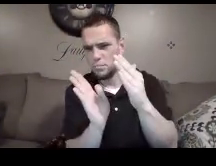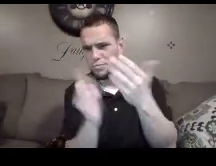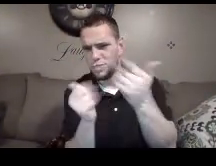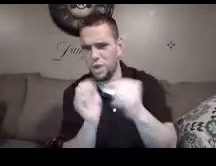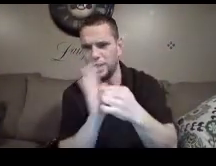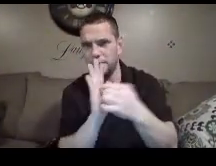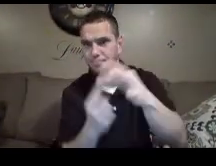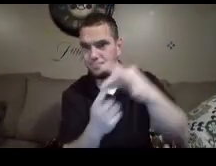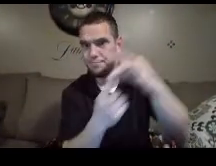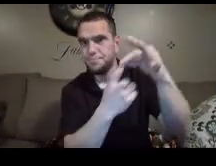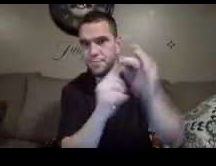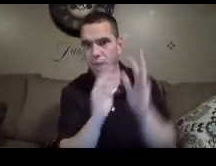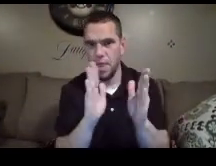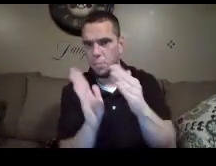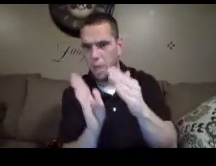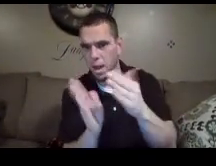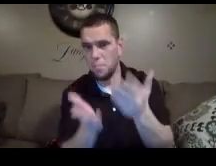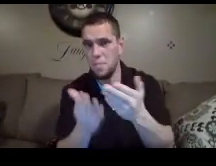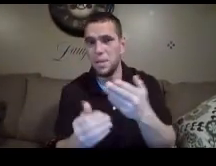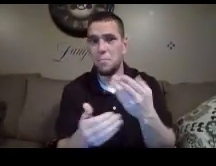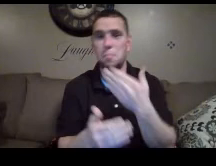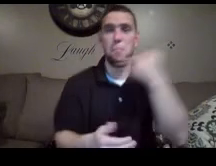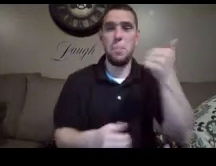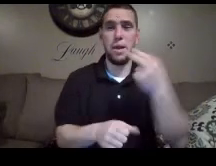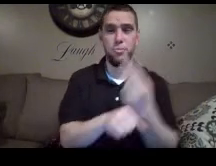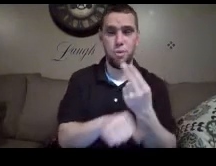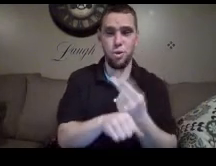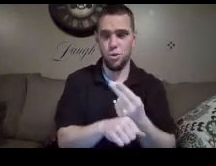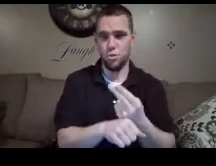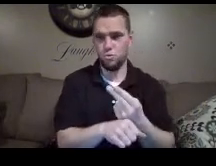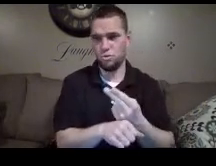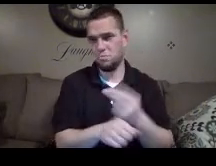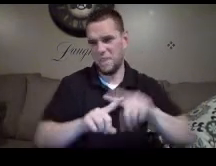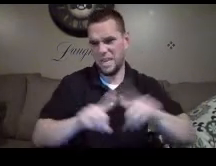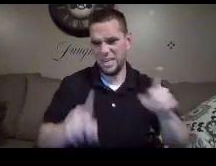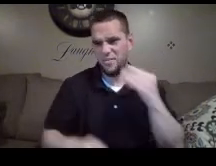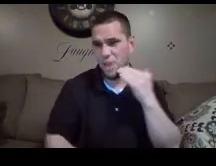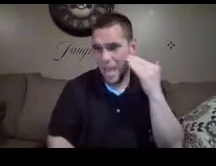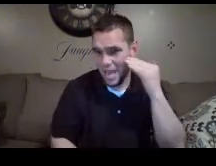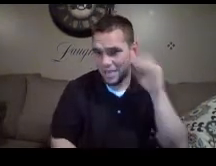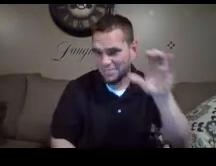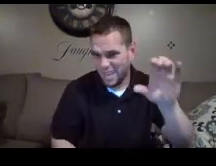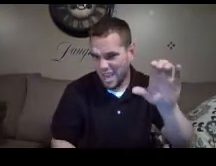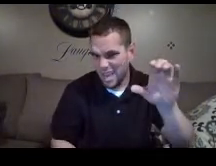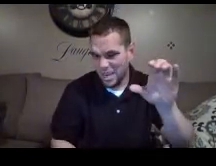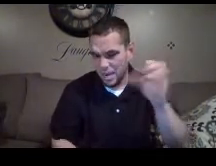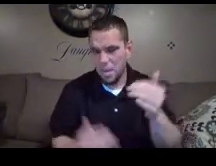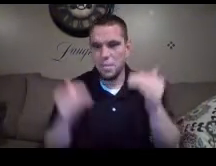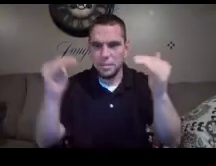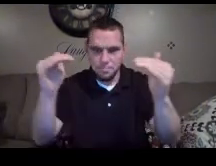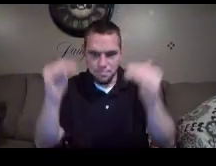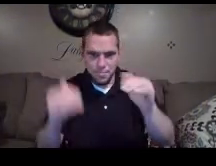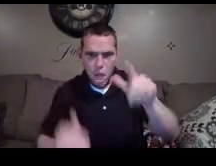better to make a new heading, maybe a lower level than what you're currently using, so that it sets